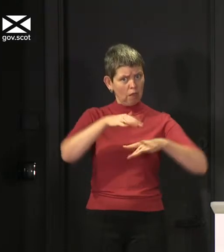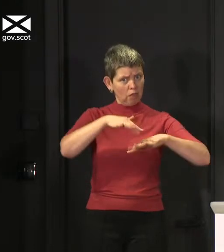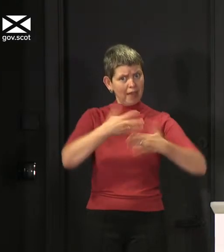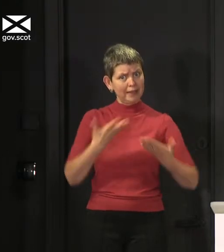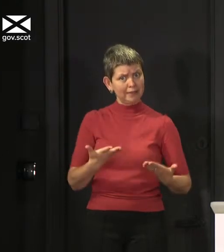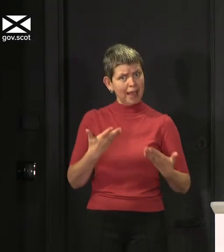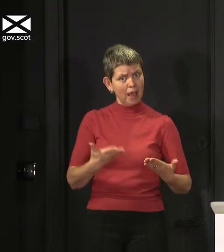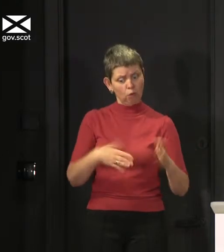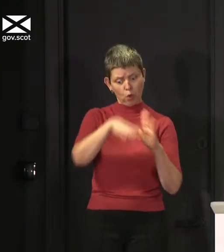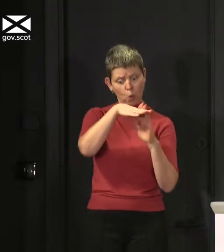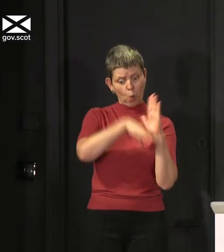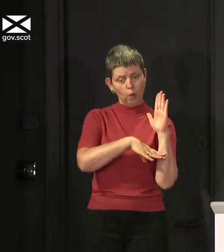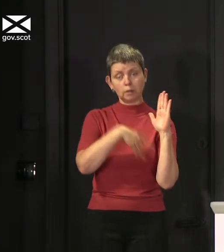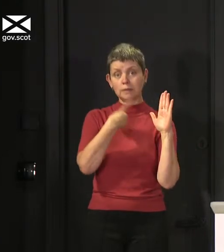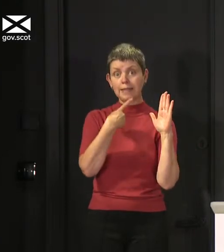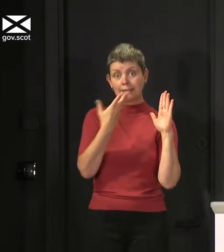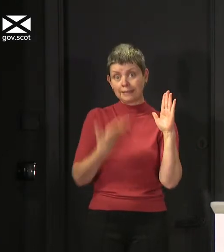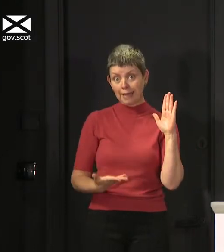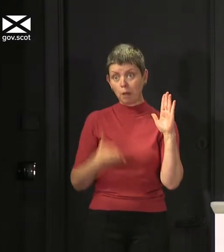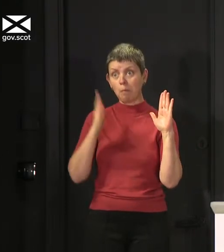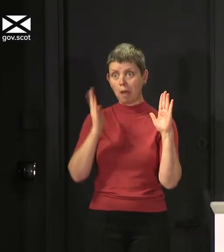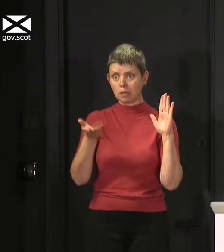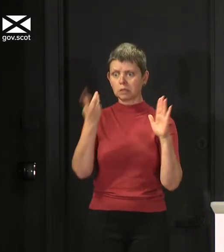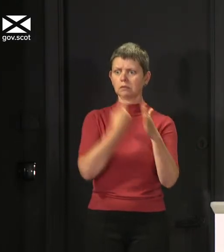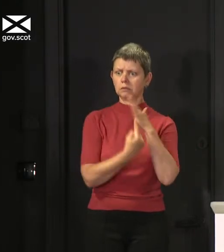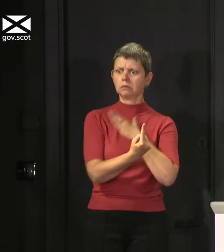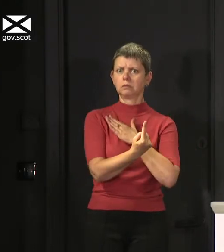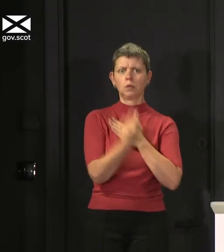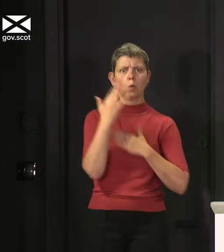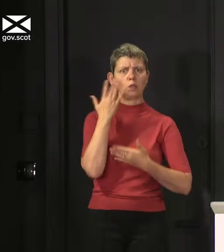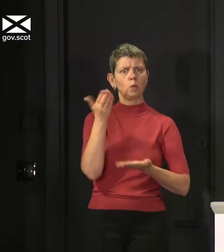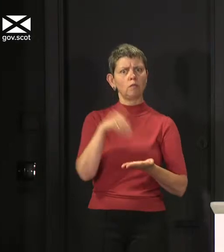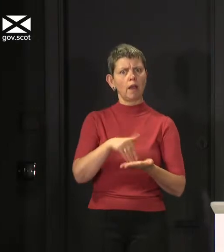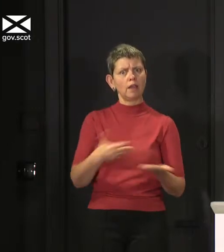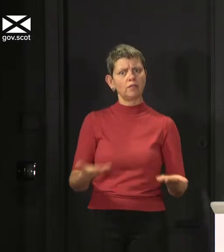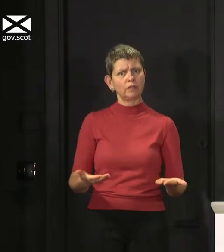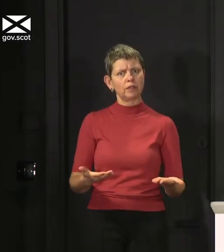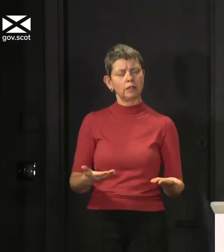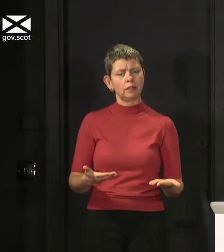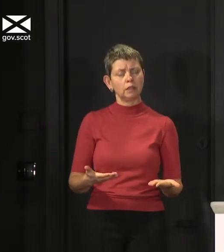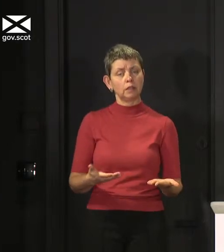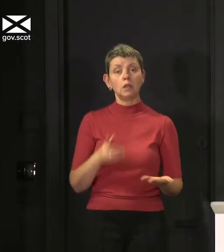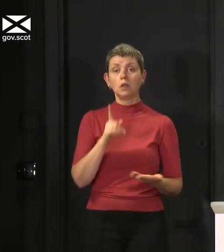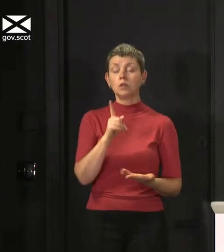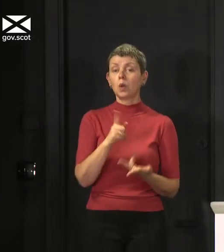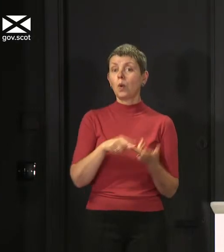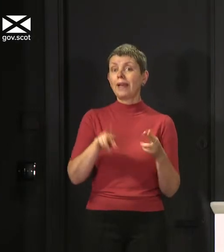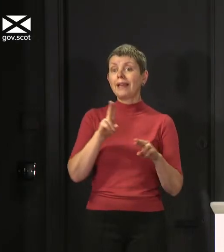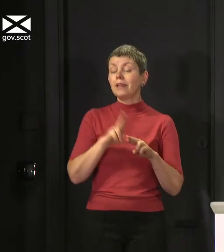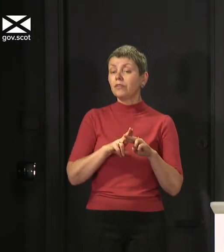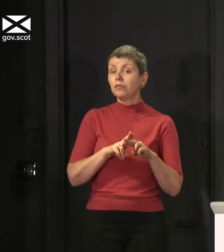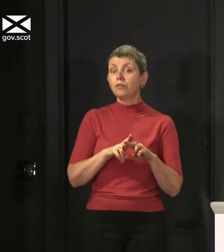as it stands right now. Now, that would be the case if we had a different list of countries